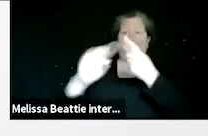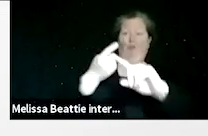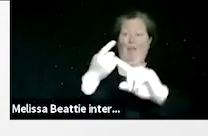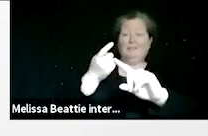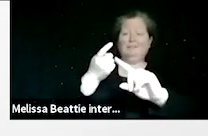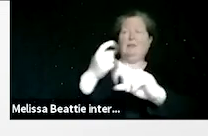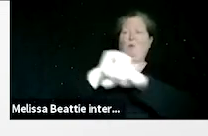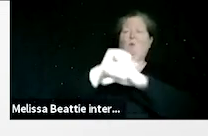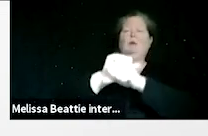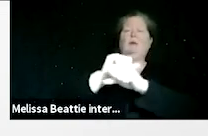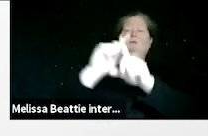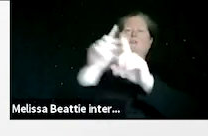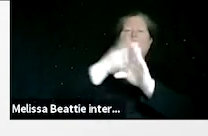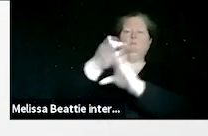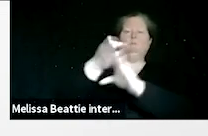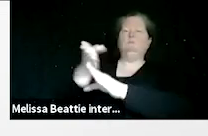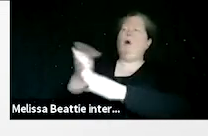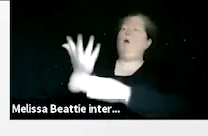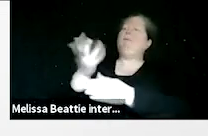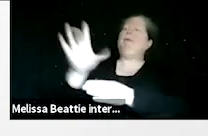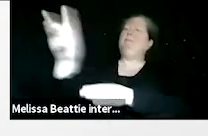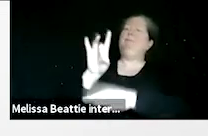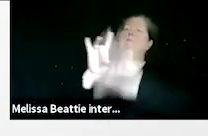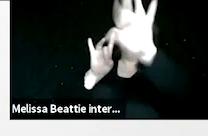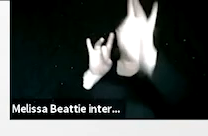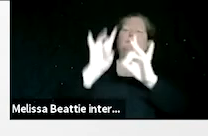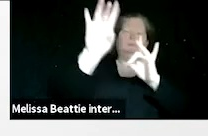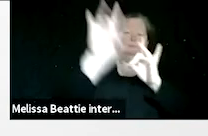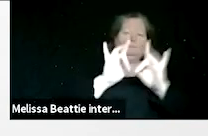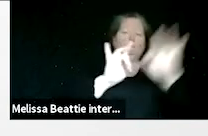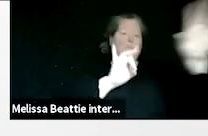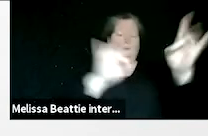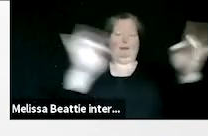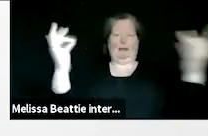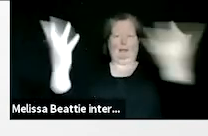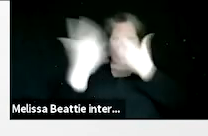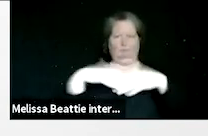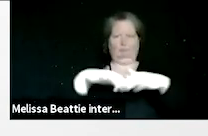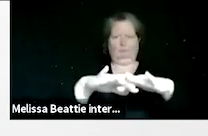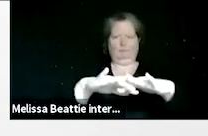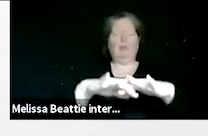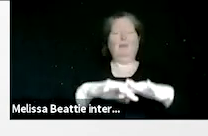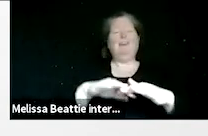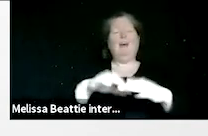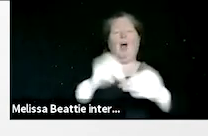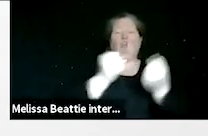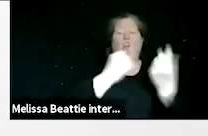maybe we can pull that element in and we can pull this element. And so a lot of it. Ben Woelk: There's a creative side to it. But there's also,